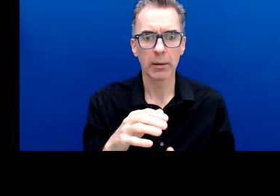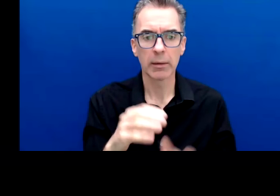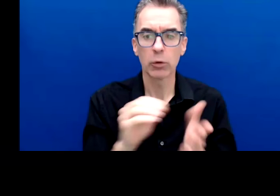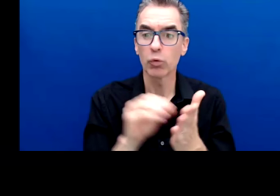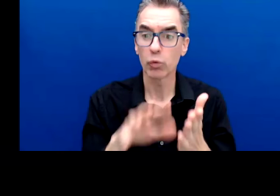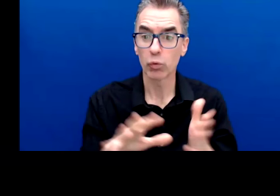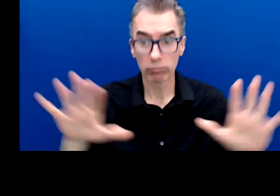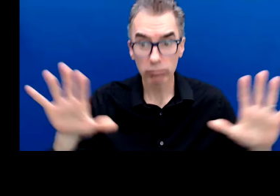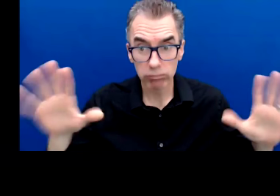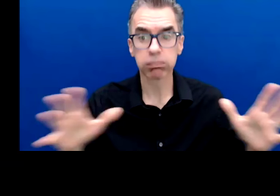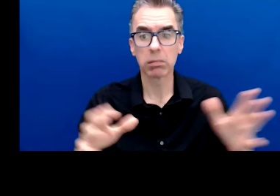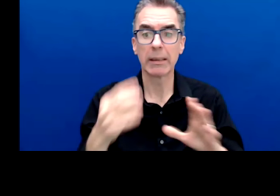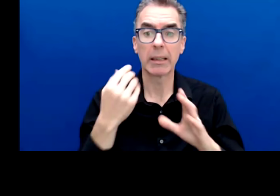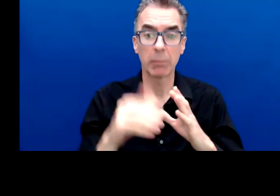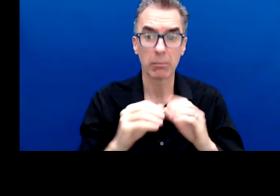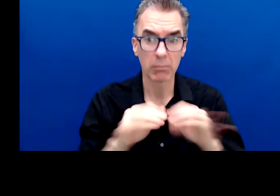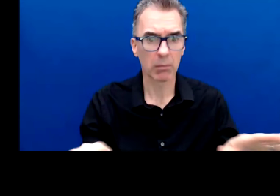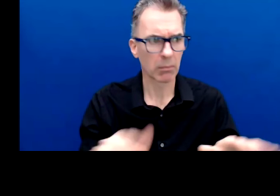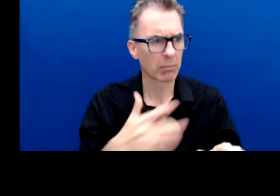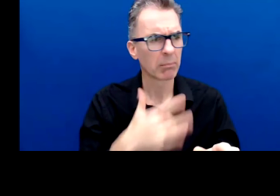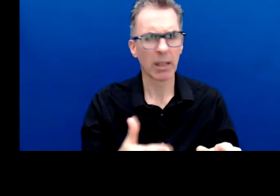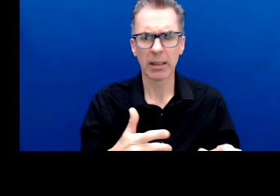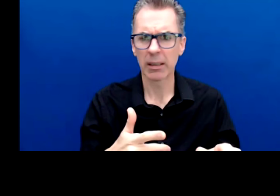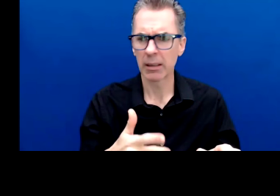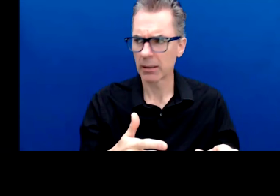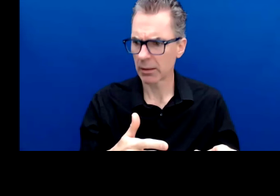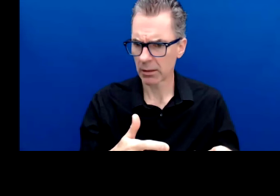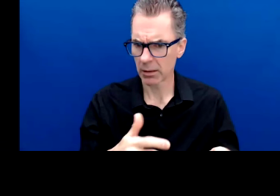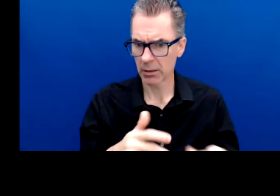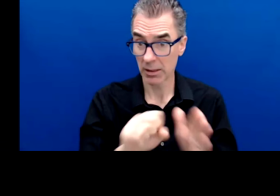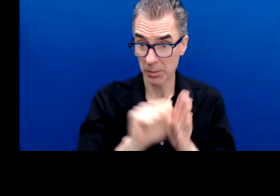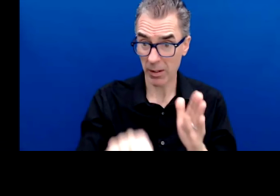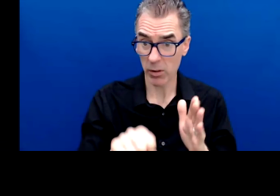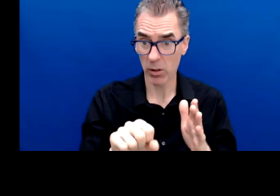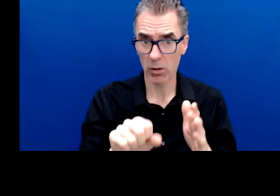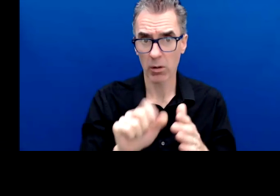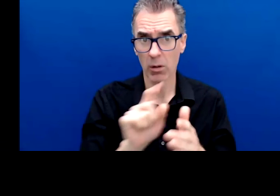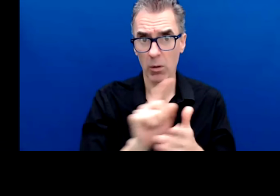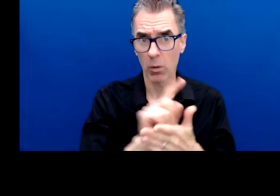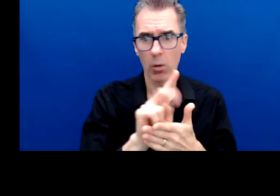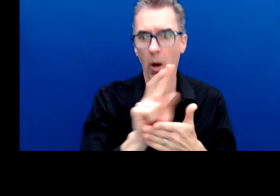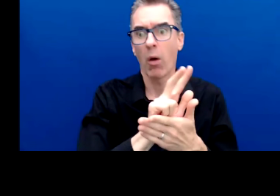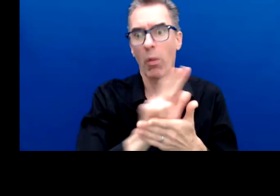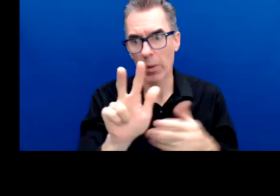I think it's the second week or third week of the semester. It's to request assistance.